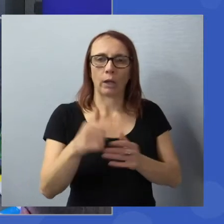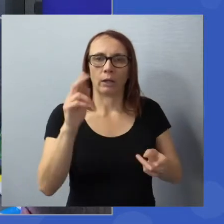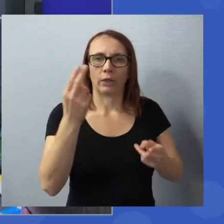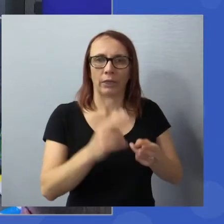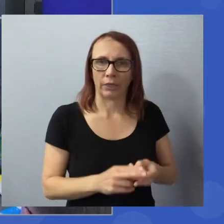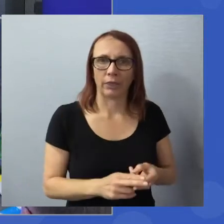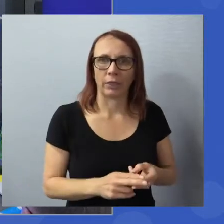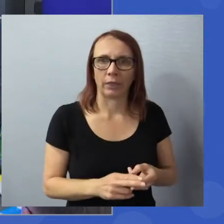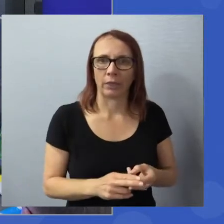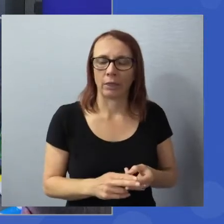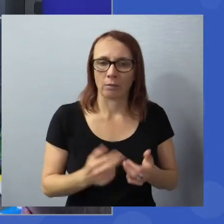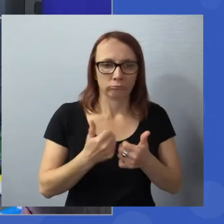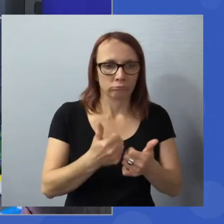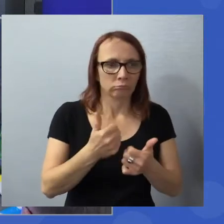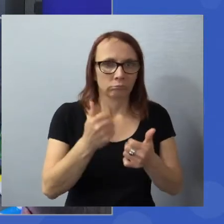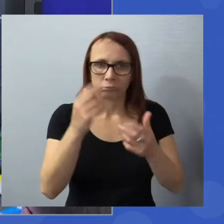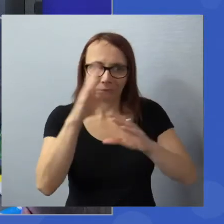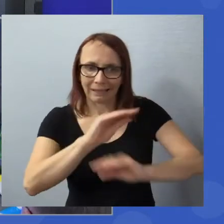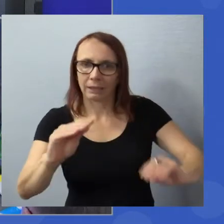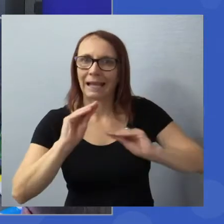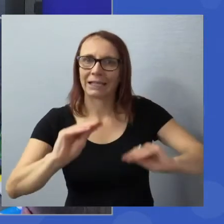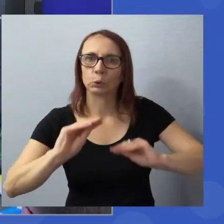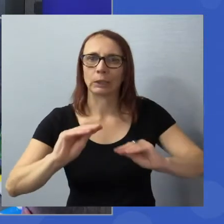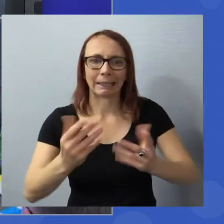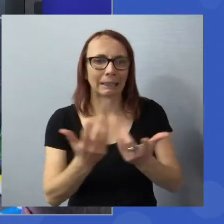awareness and educate population on sustainable development and social